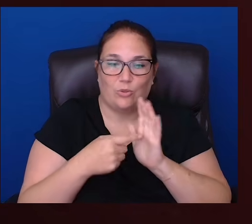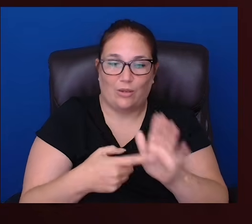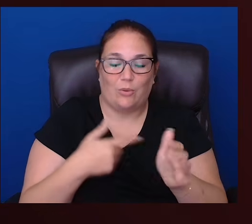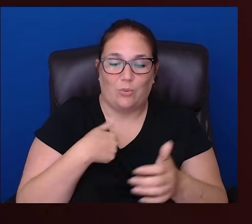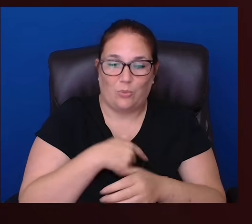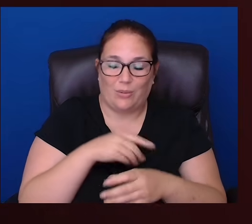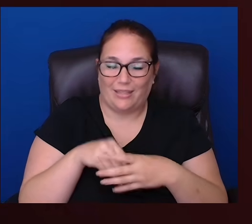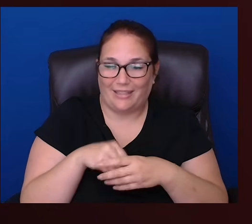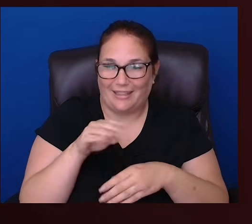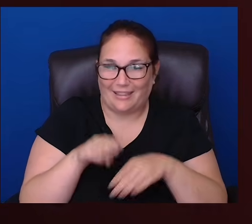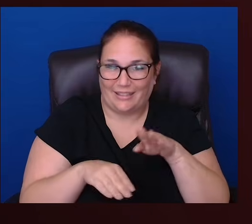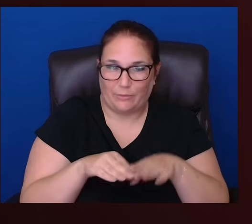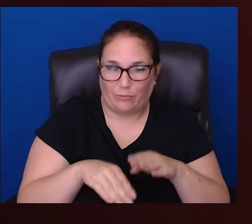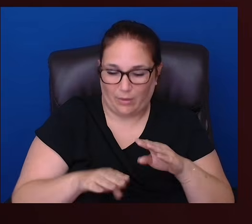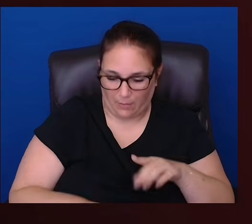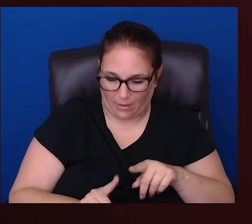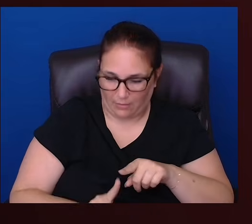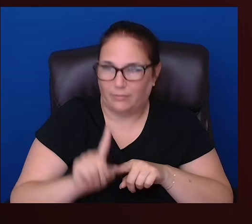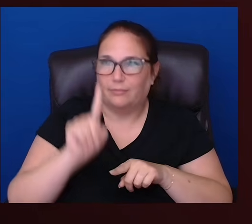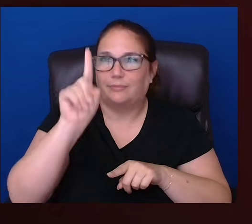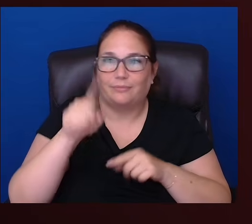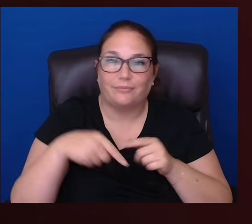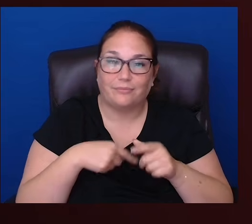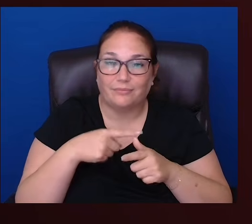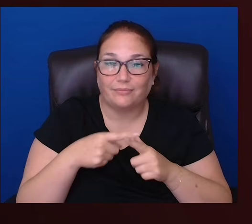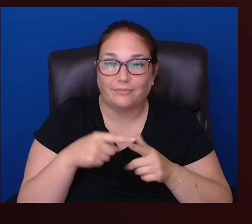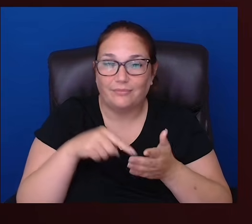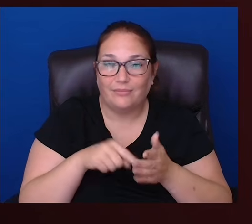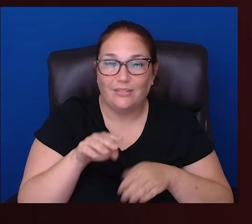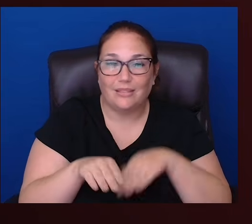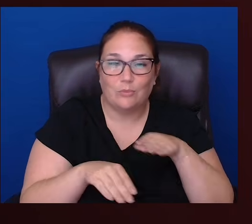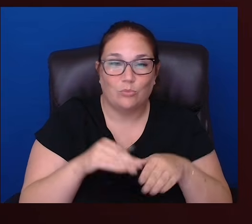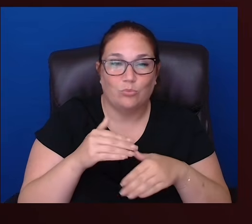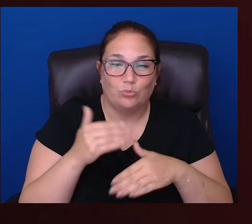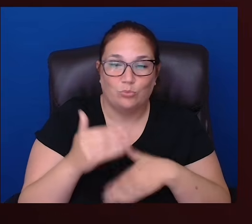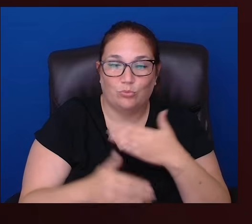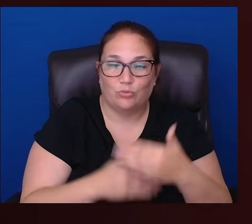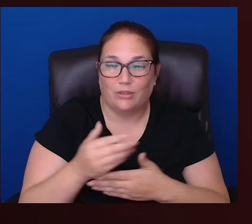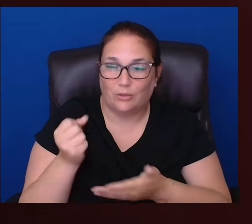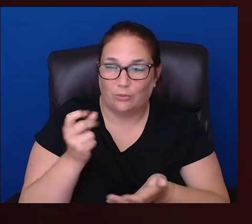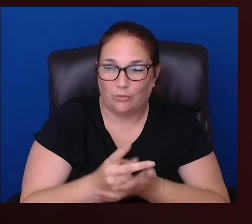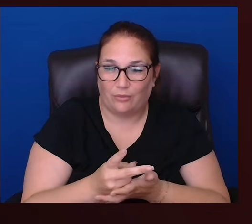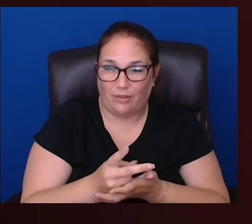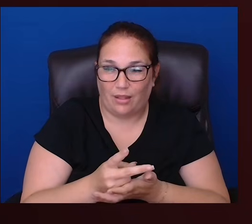up here but, in this step, we're processing the approval and in